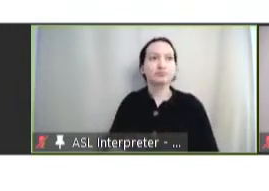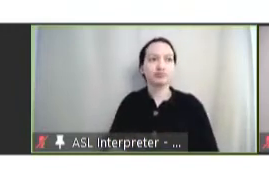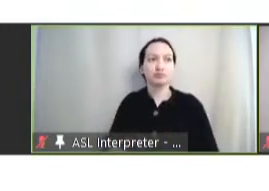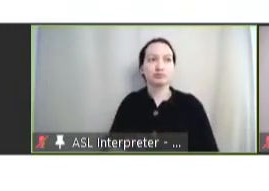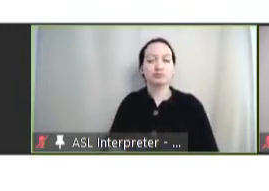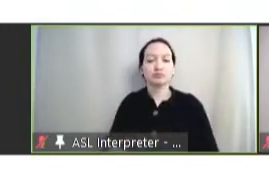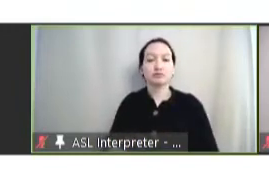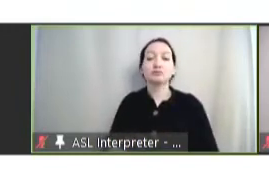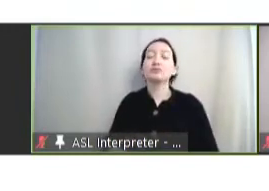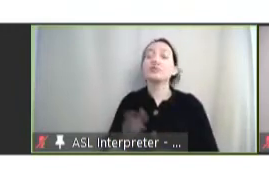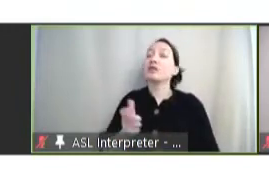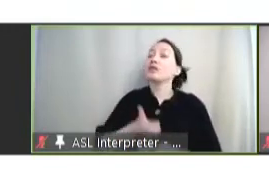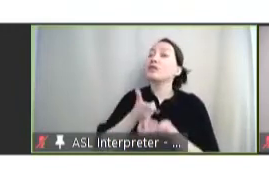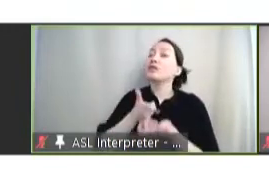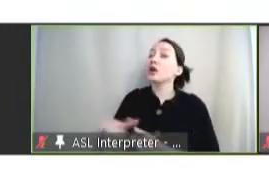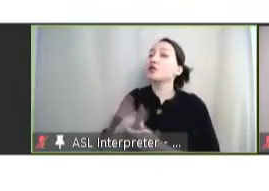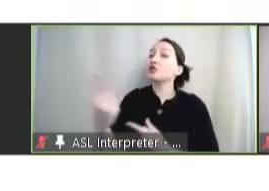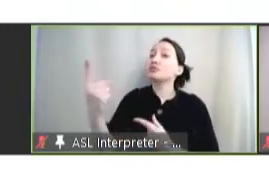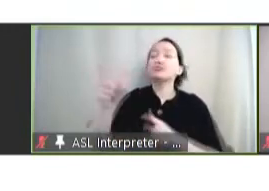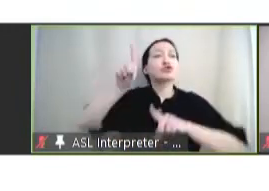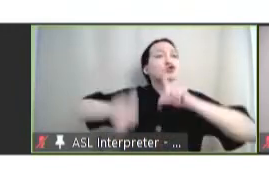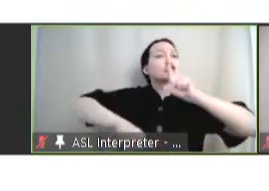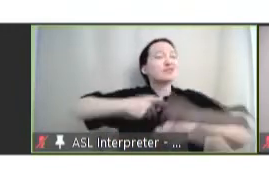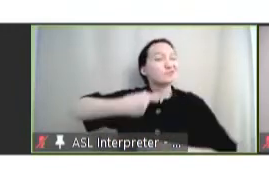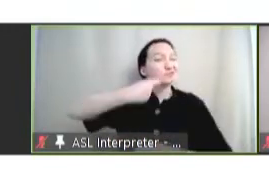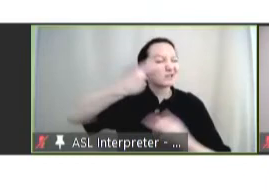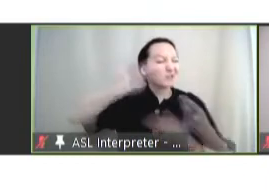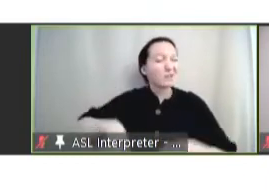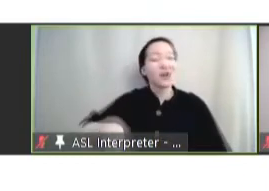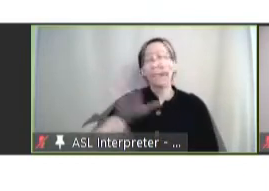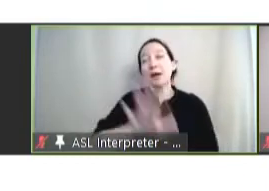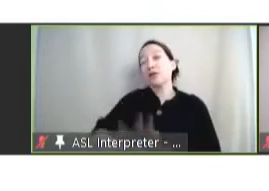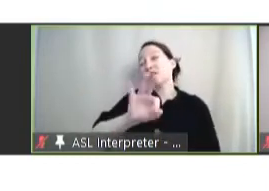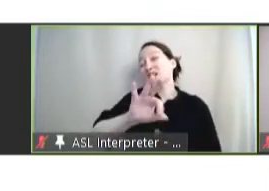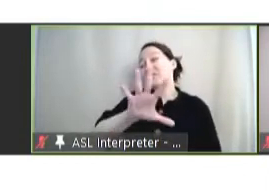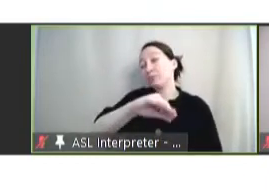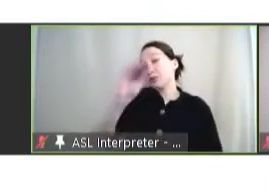According to another survey that we did very recently, nearly 95 percent of workers at a